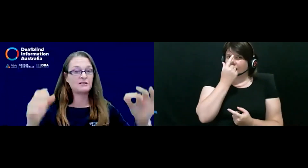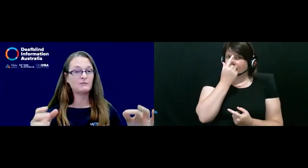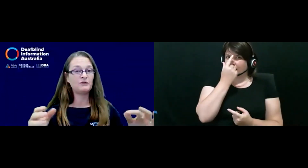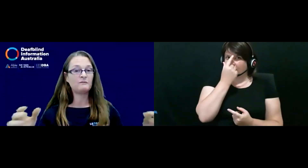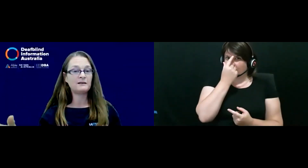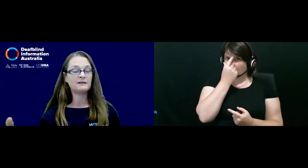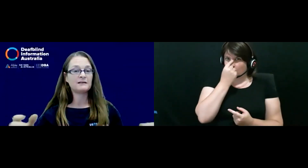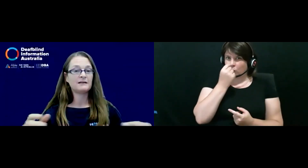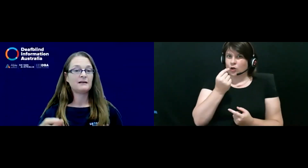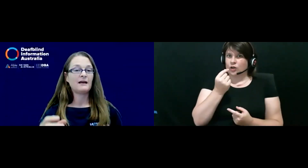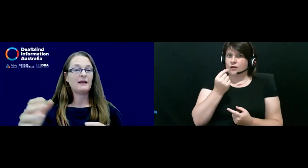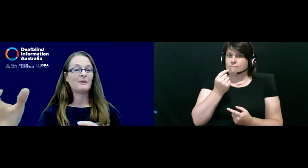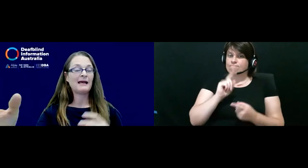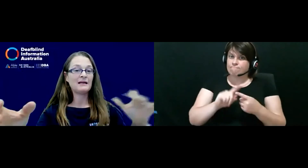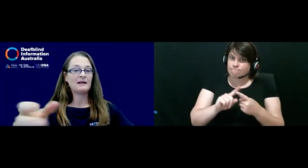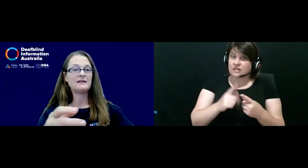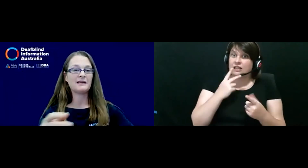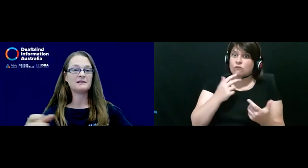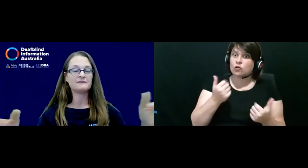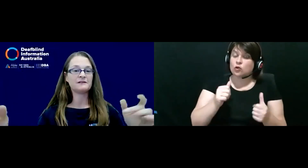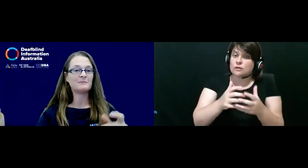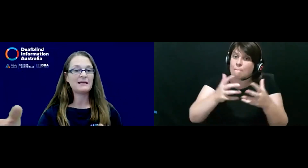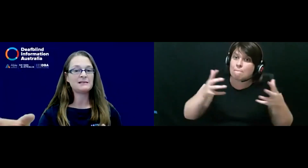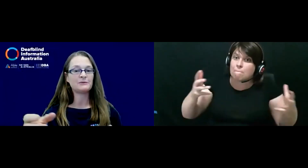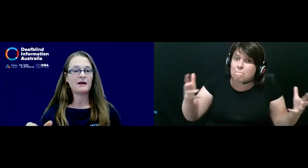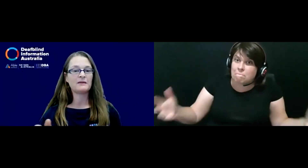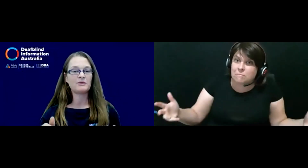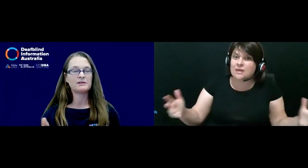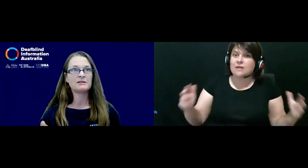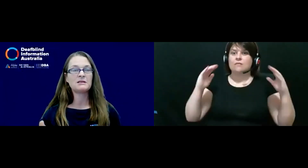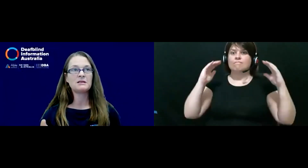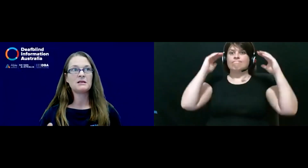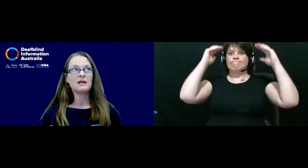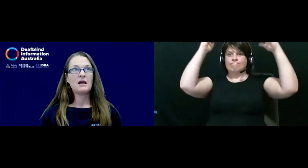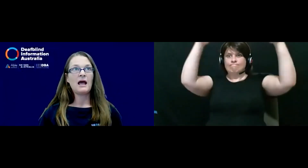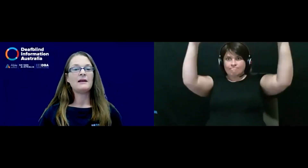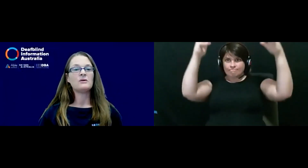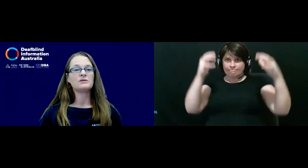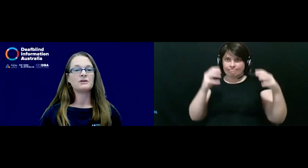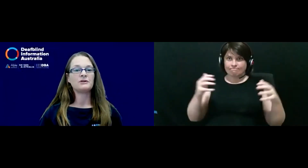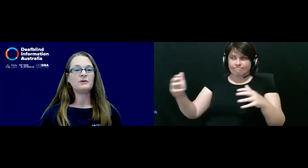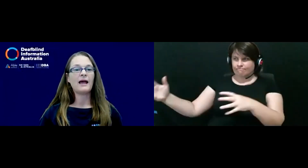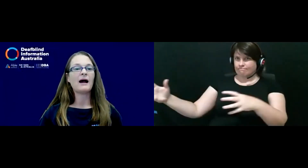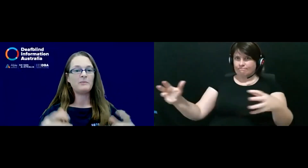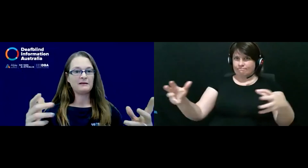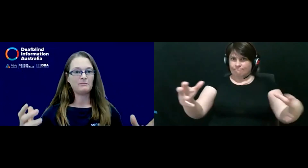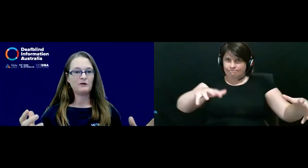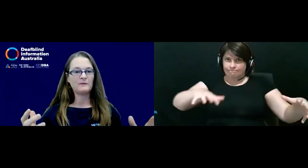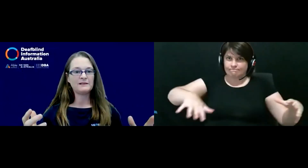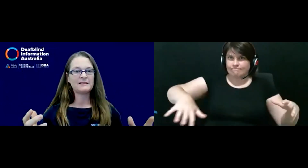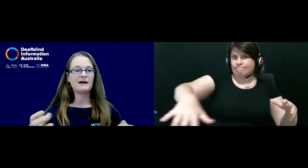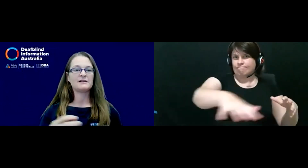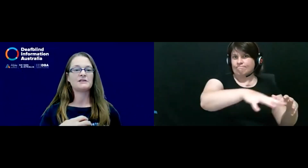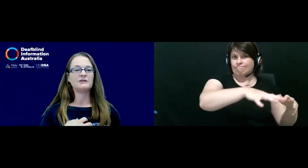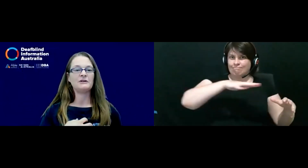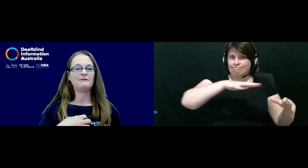movement and sense of space around the person. Also how big the moments are. If you're